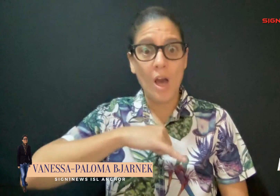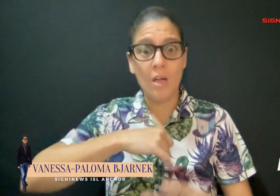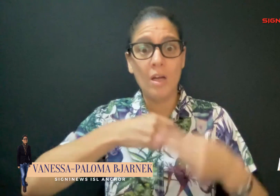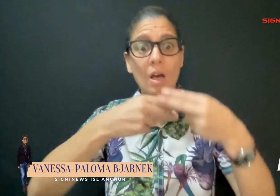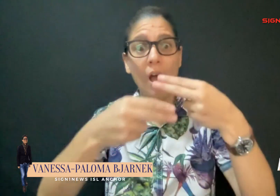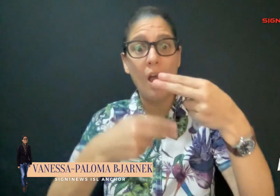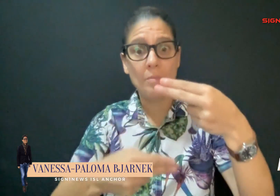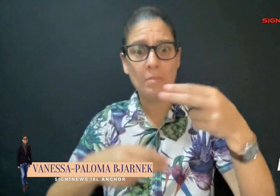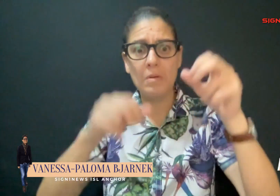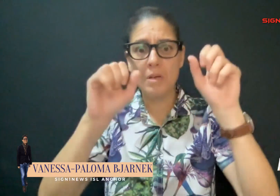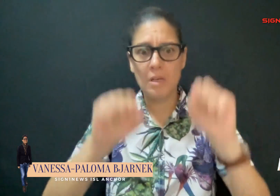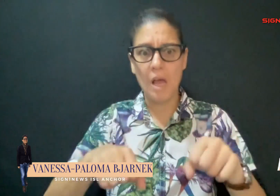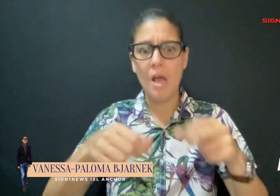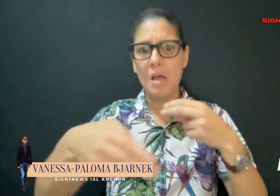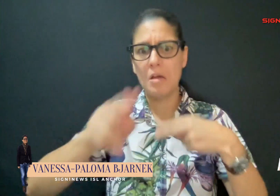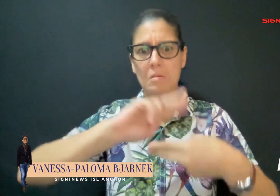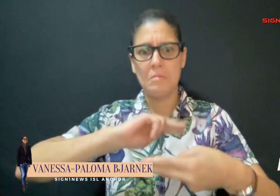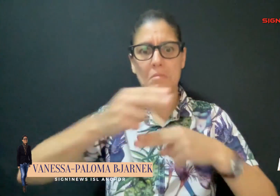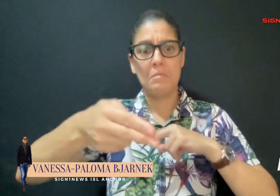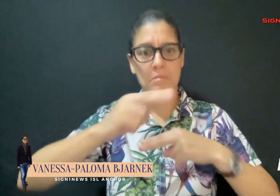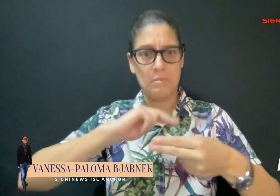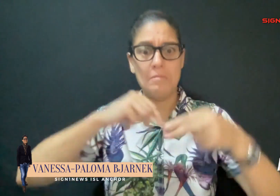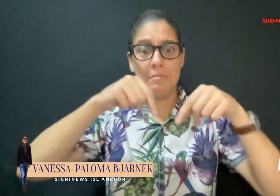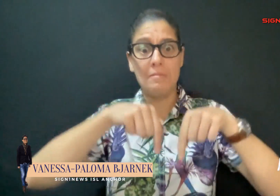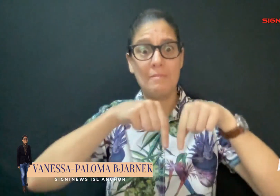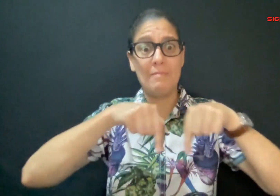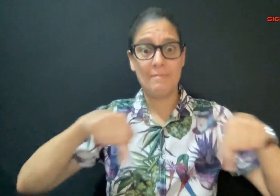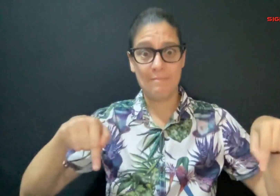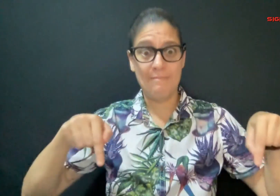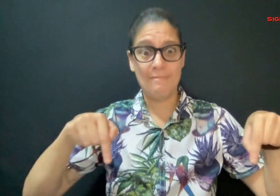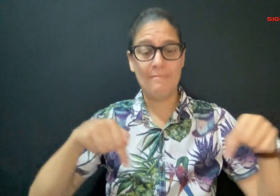if you post an interesting comment during this update we may add it at the bottom of the screen